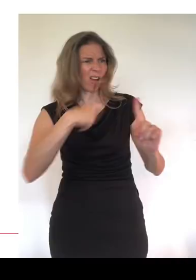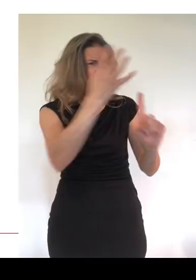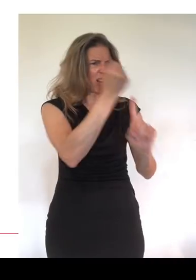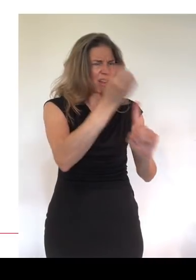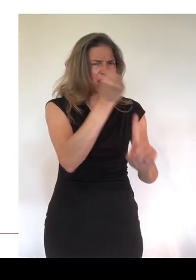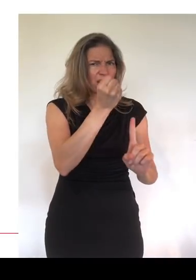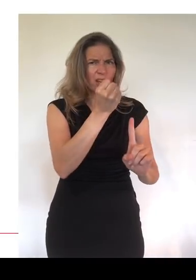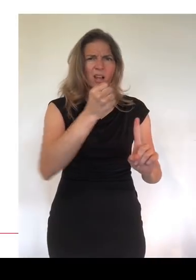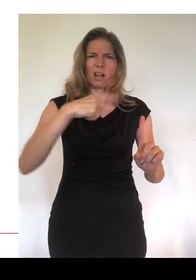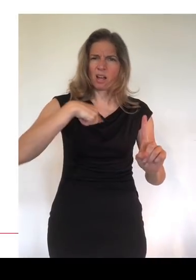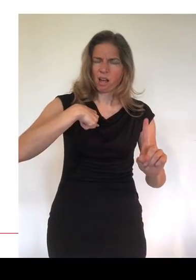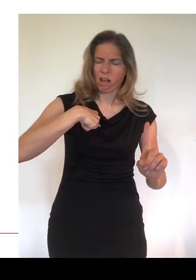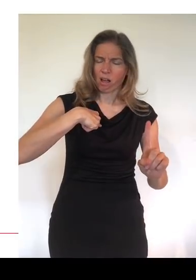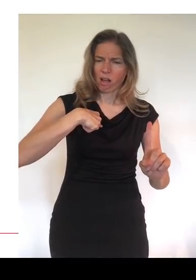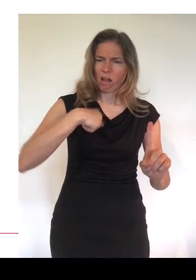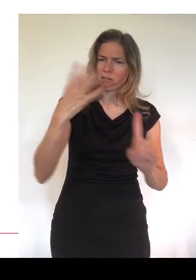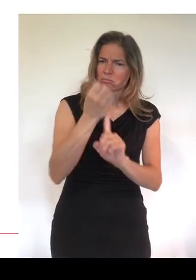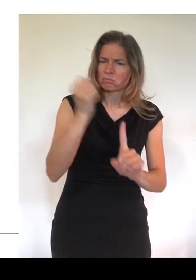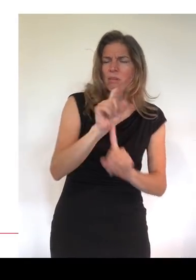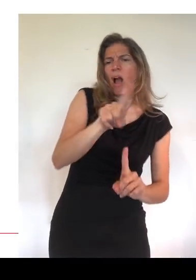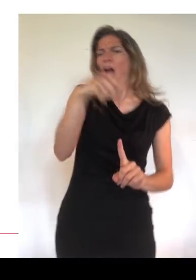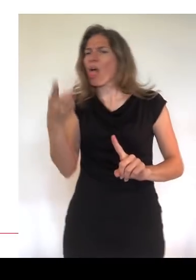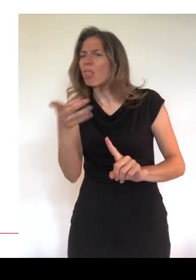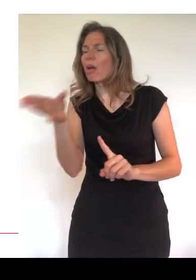or not in the way that you were expecting so you can tweak your project